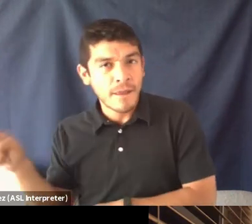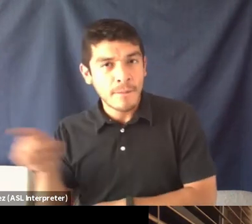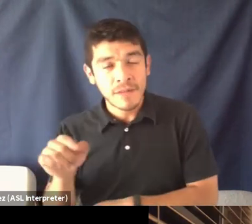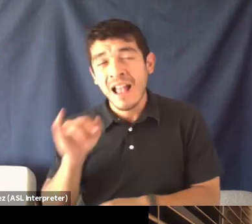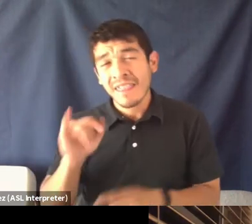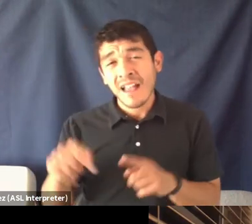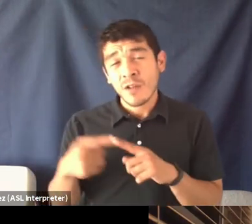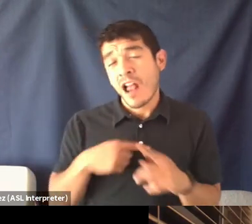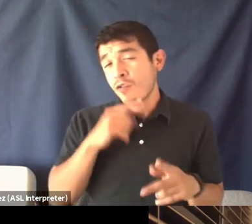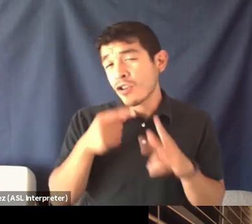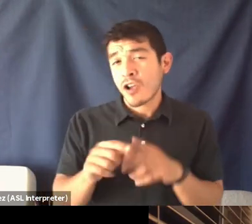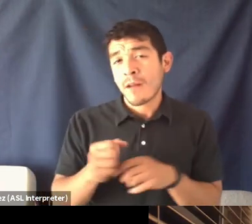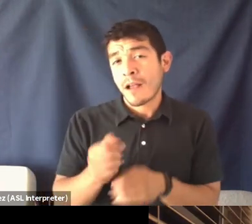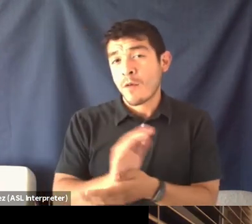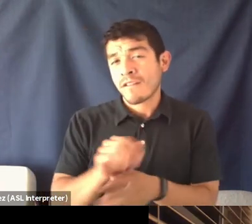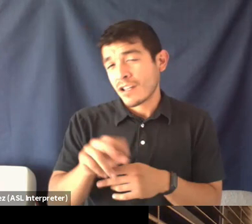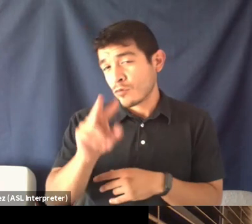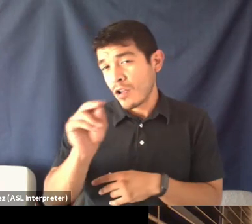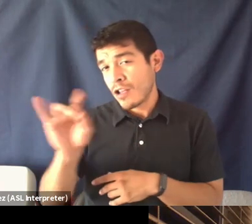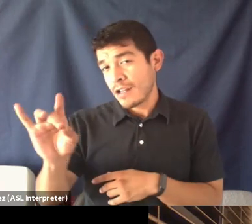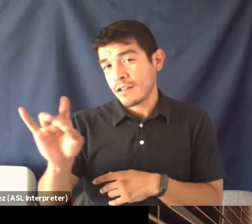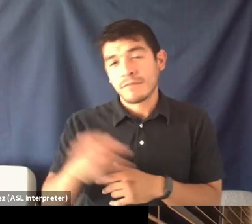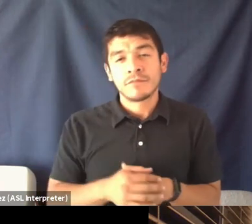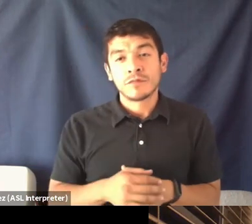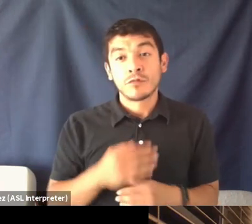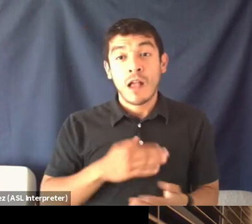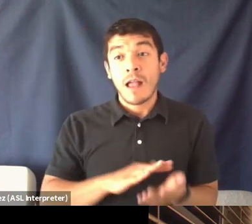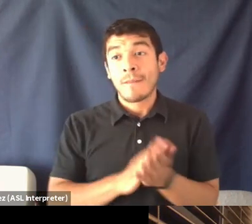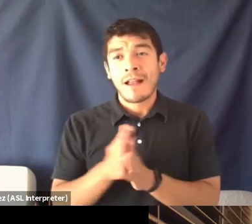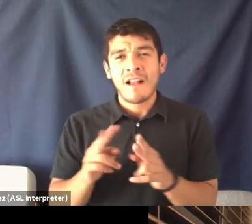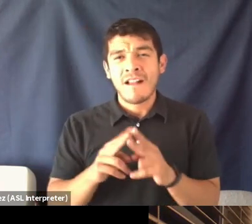So I kind of became a very obsessed with the locale